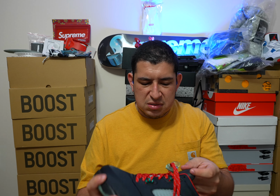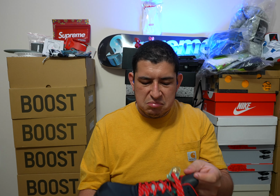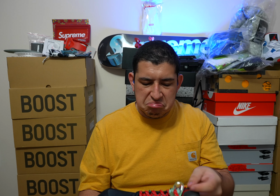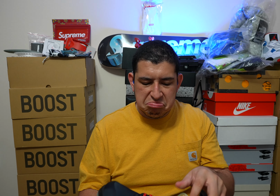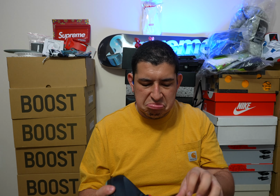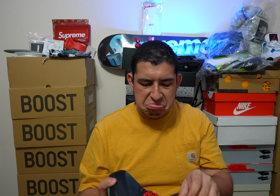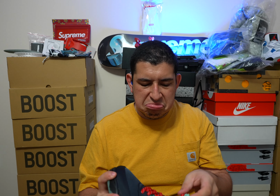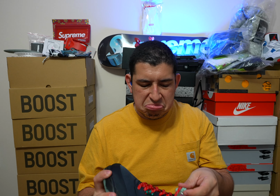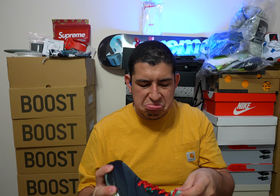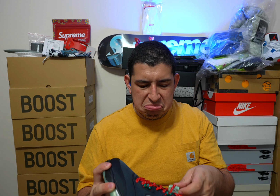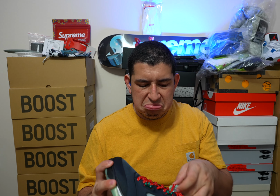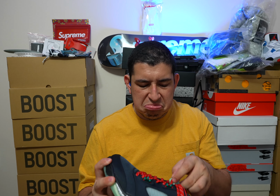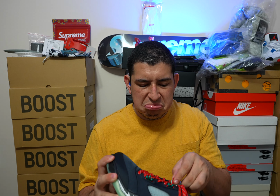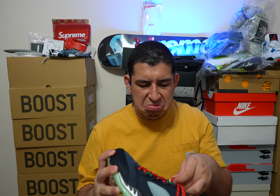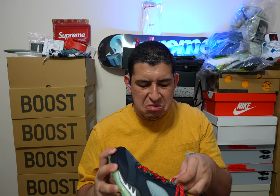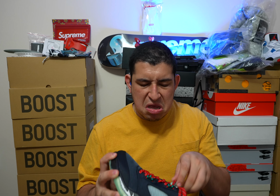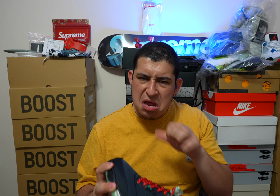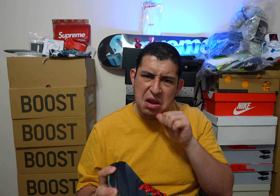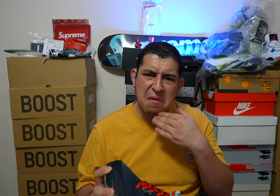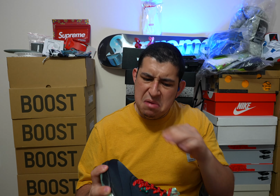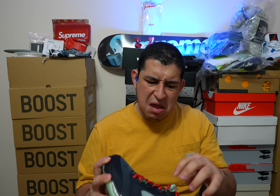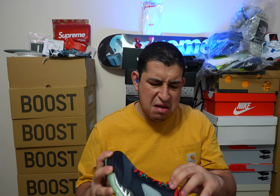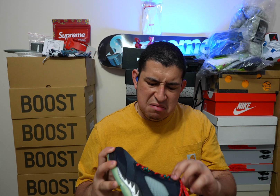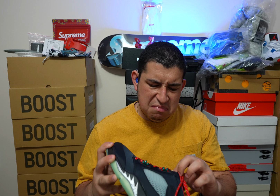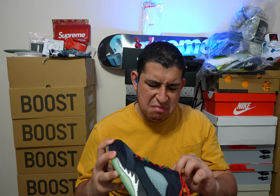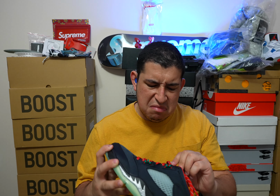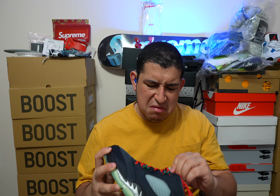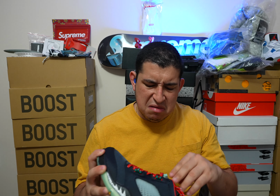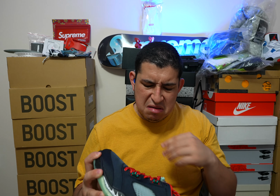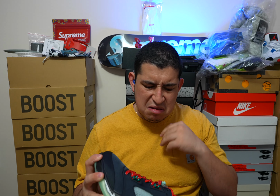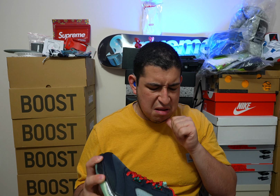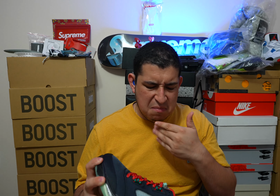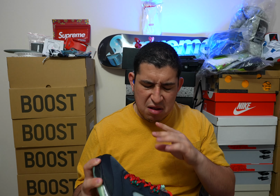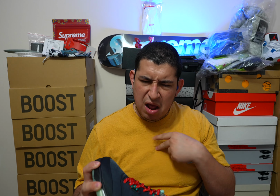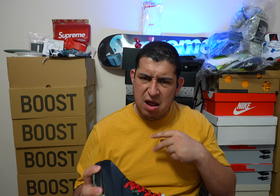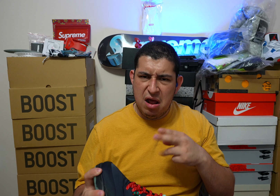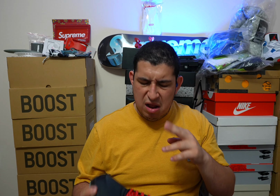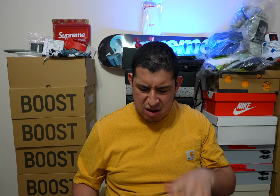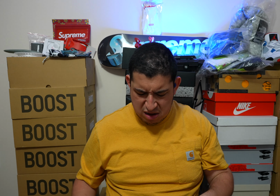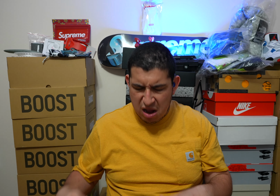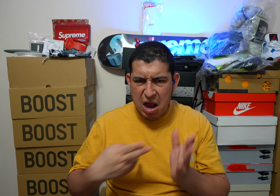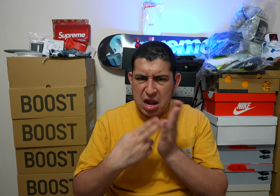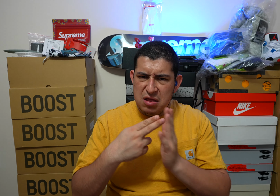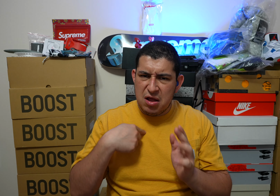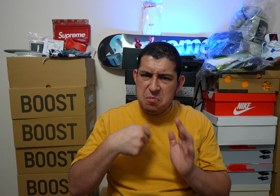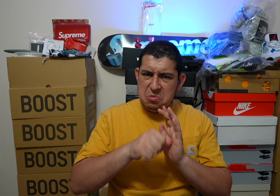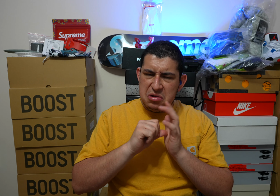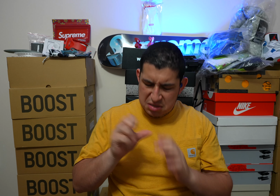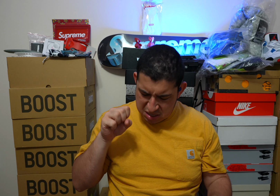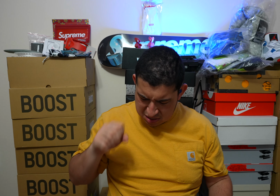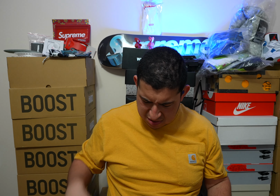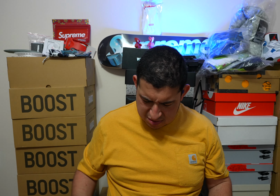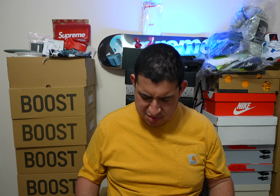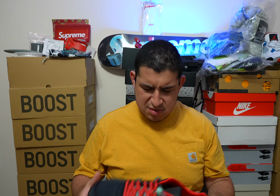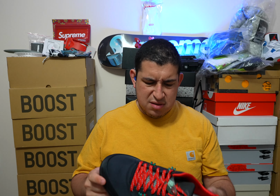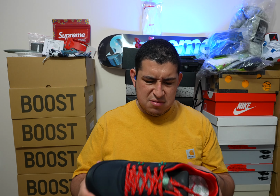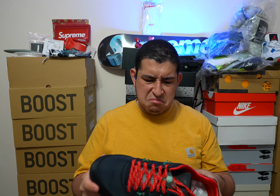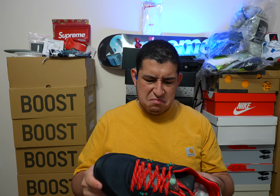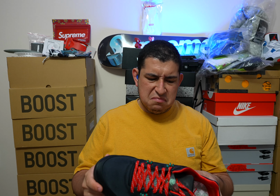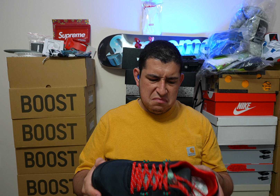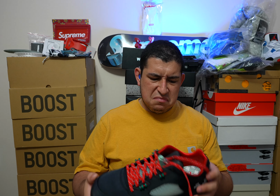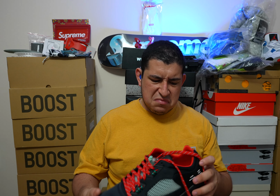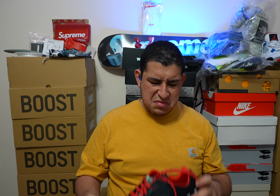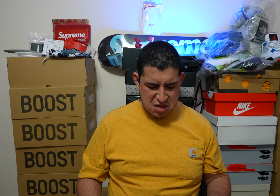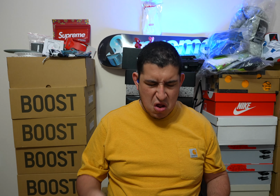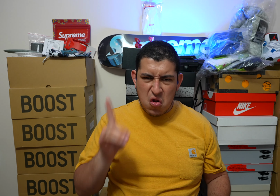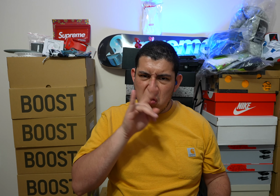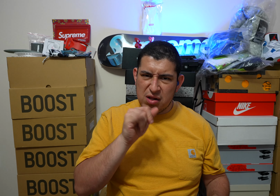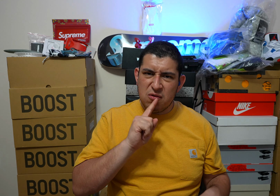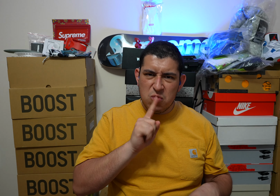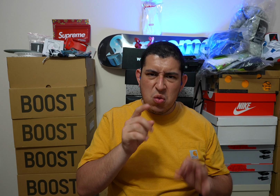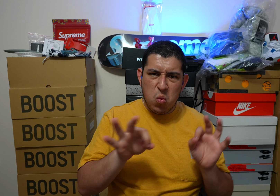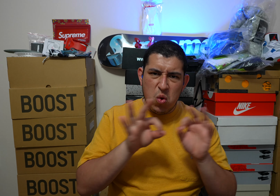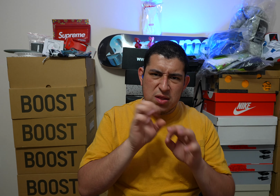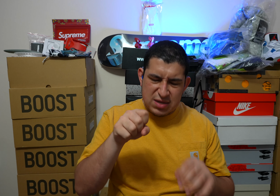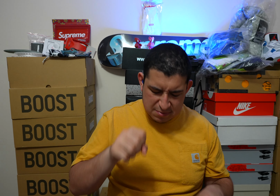Not bad material as I am impressed.